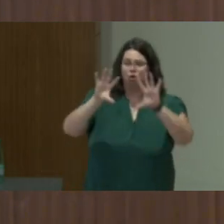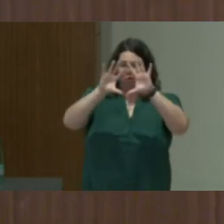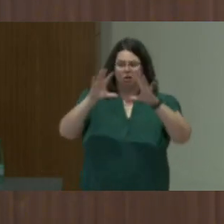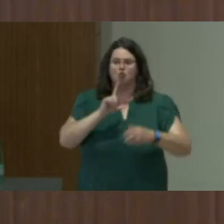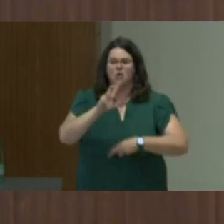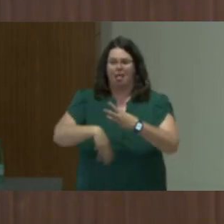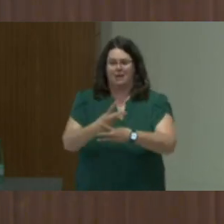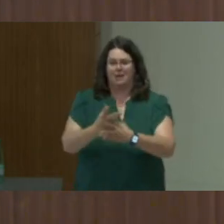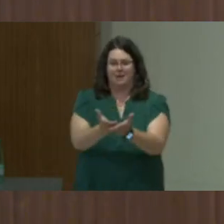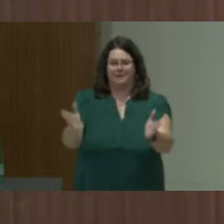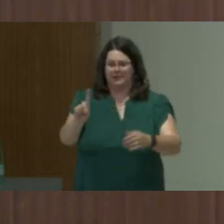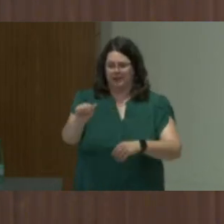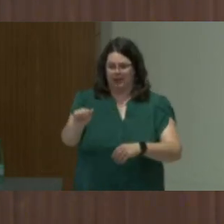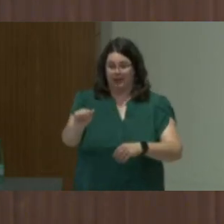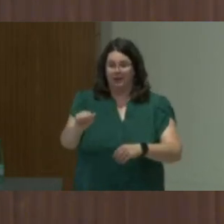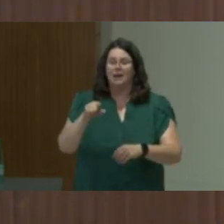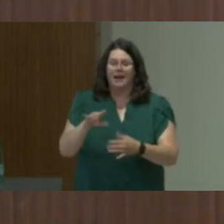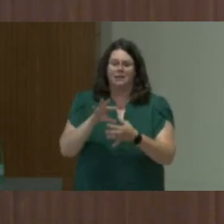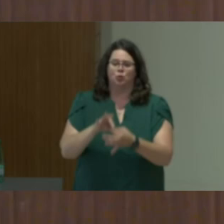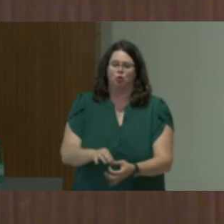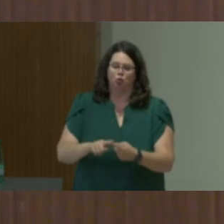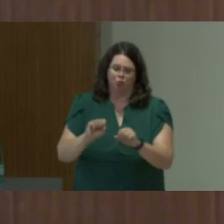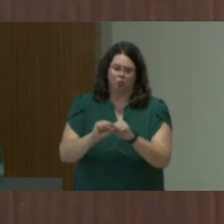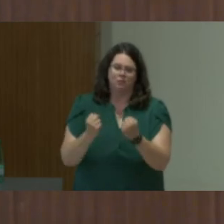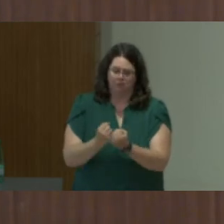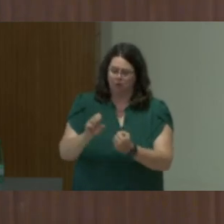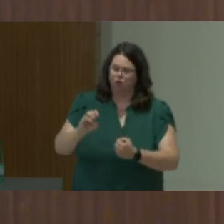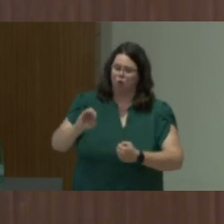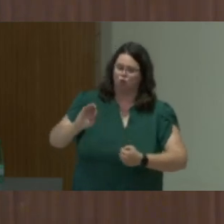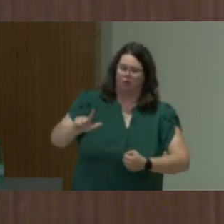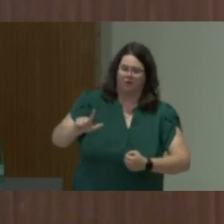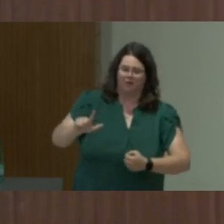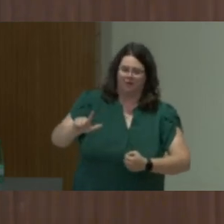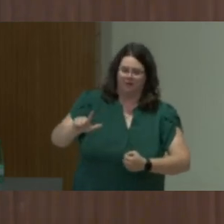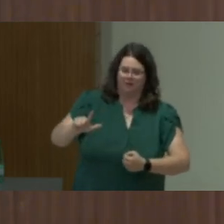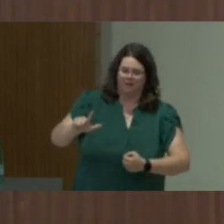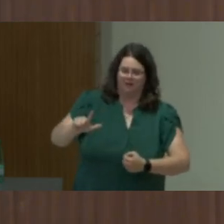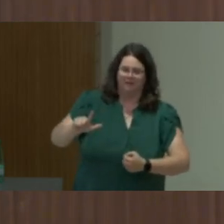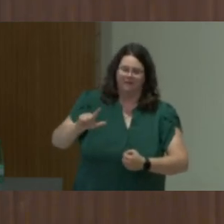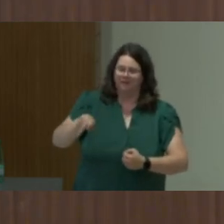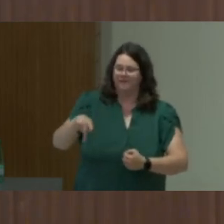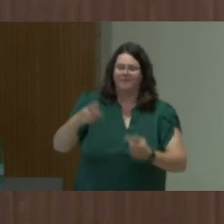as a social phenomenon, which prevents those of us with impairments from being fully recognised